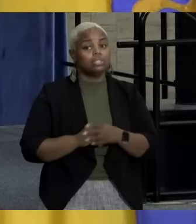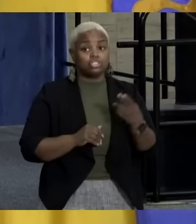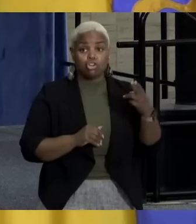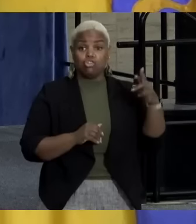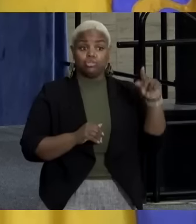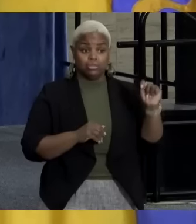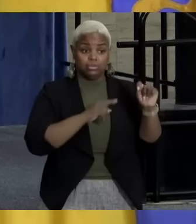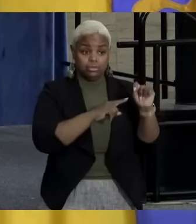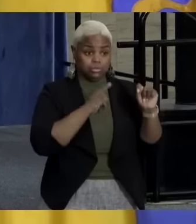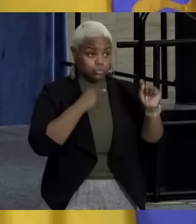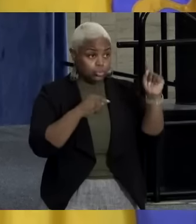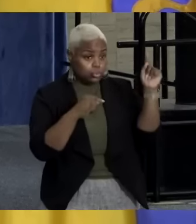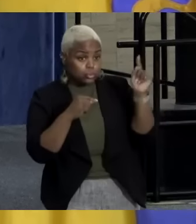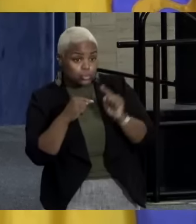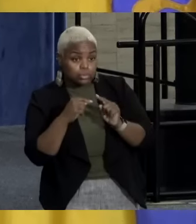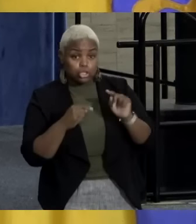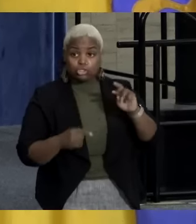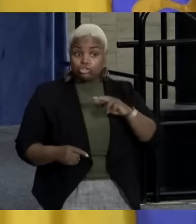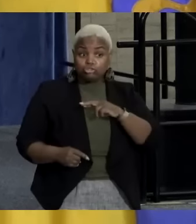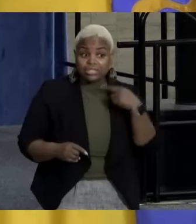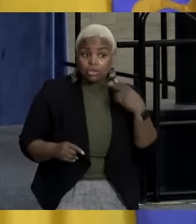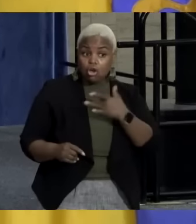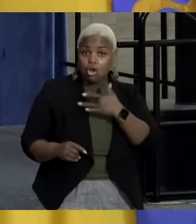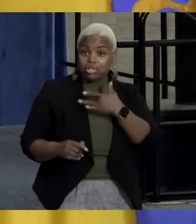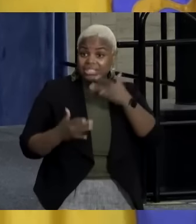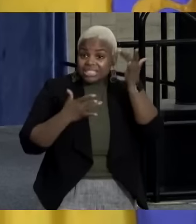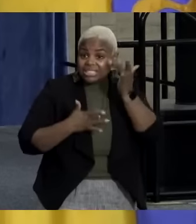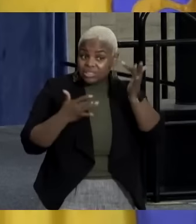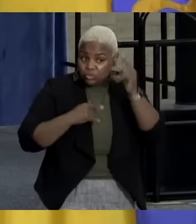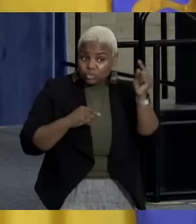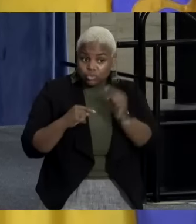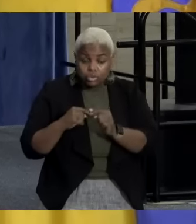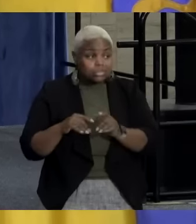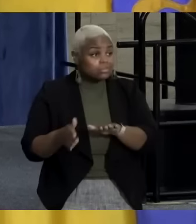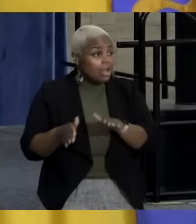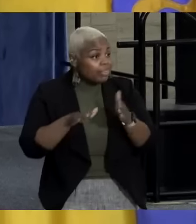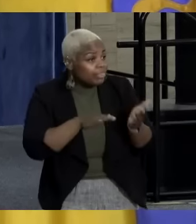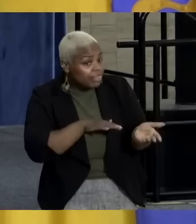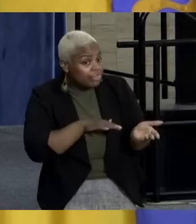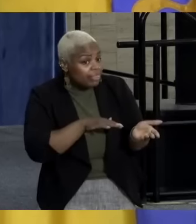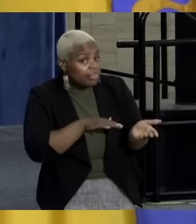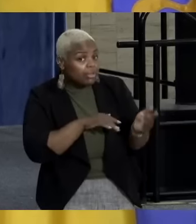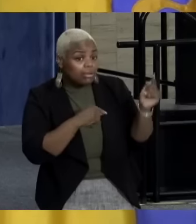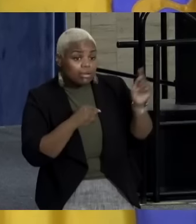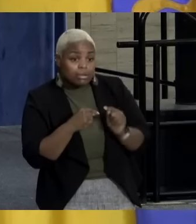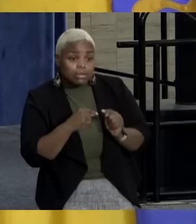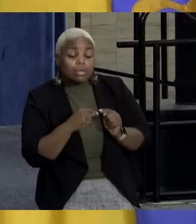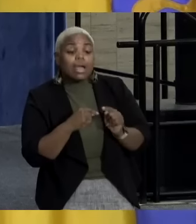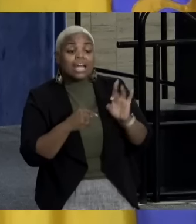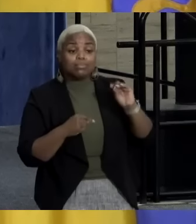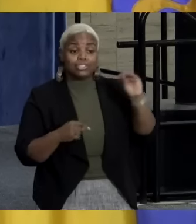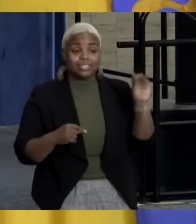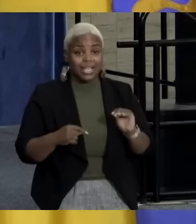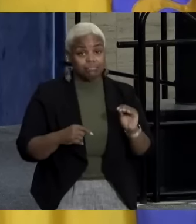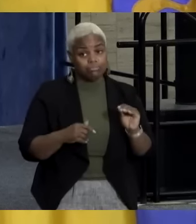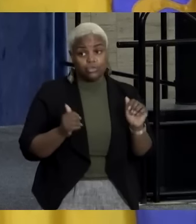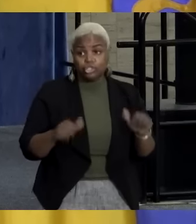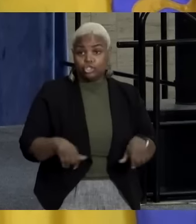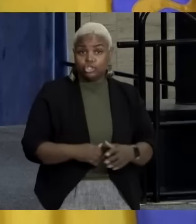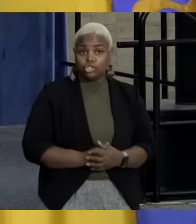cardiovascular disease and mortality by as much as 50 percent, Alzheimer's disease by